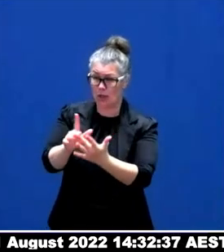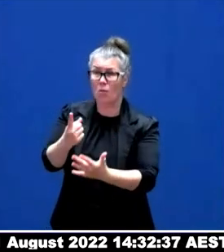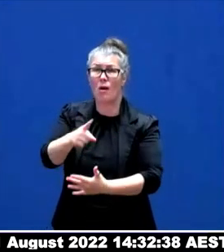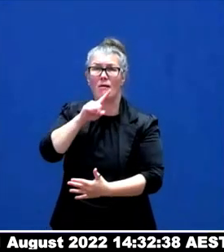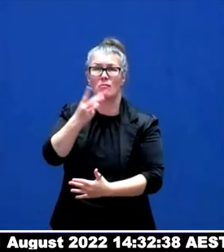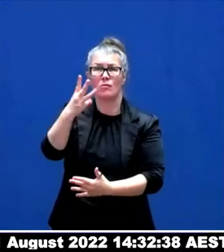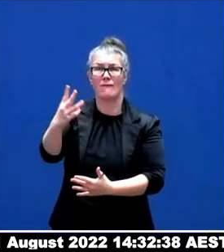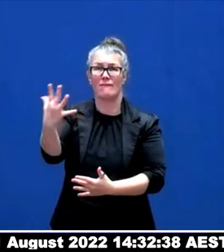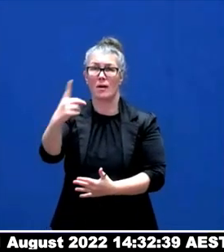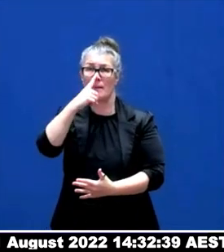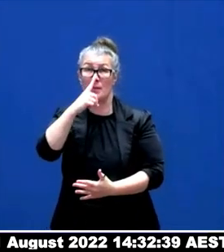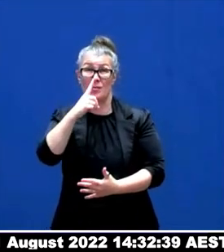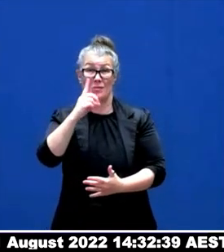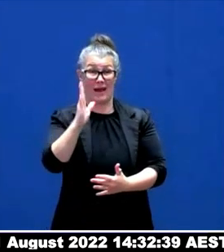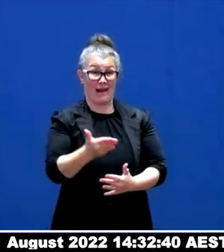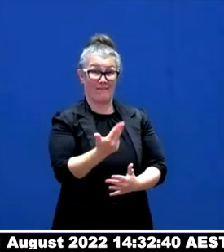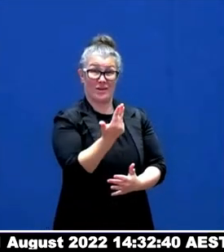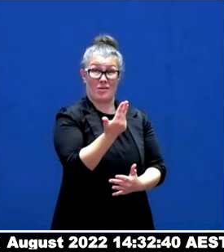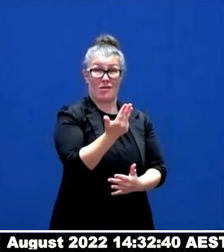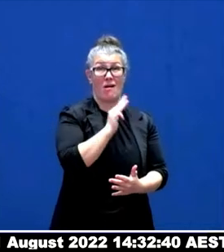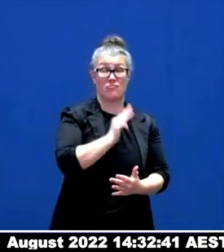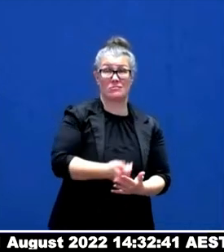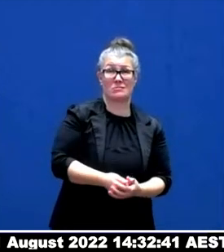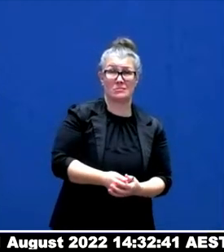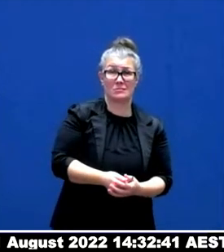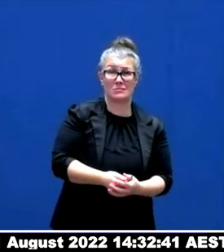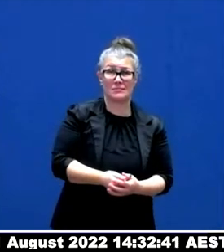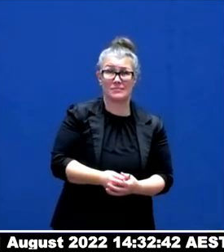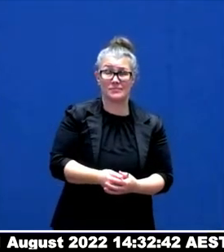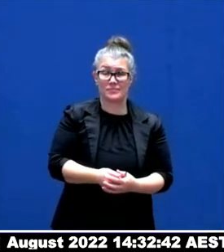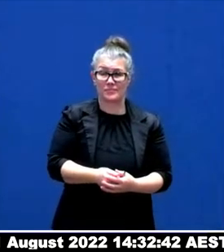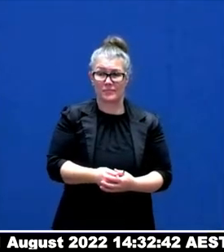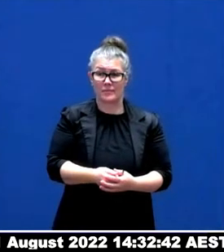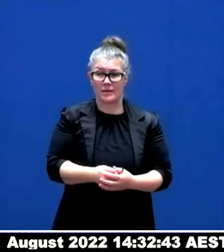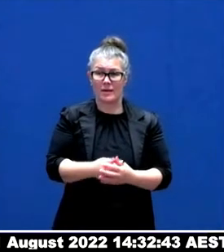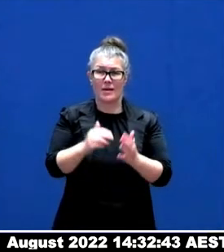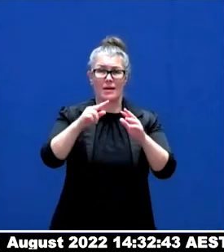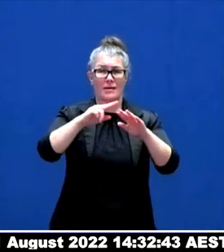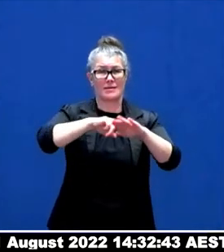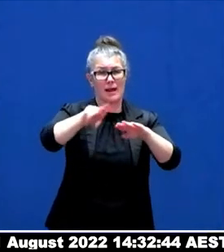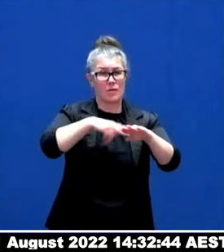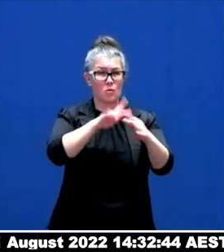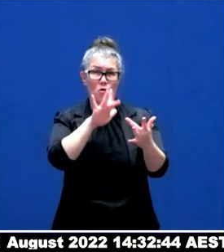We did put in a - in our national contact centre a, like, if you're in the Lismore